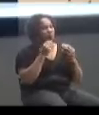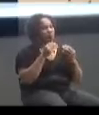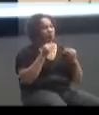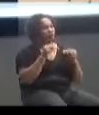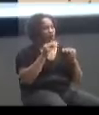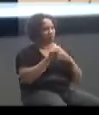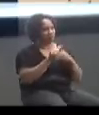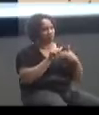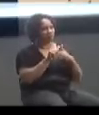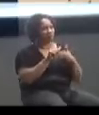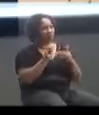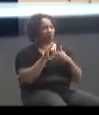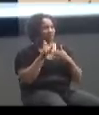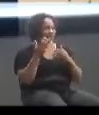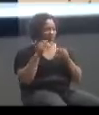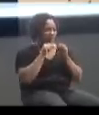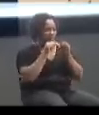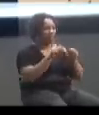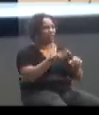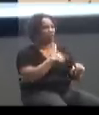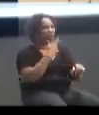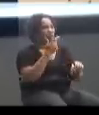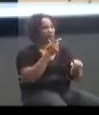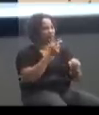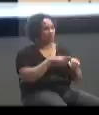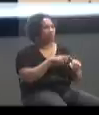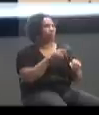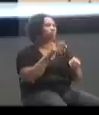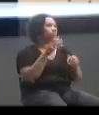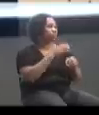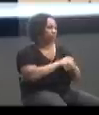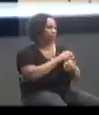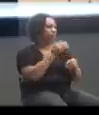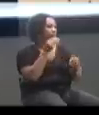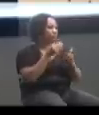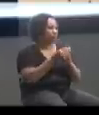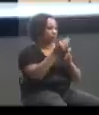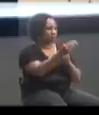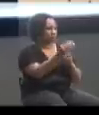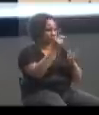ENERGY BY ENTERING INTO LONG-TERM POWER PURCHASE AGREEMENTS. WHY?